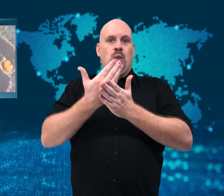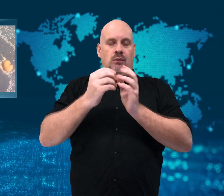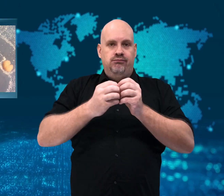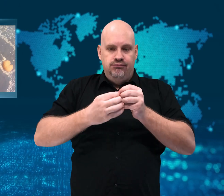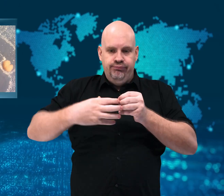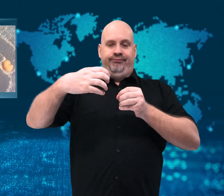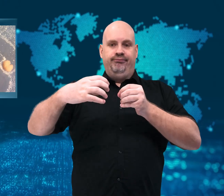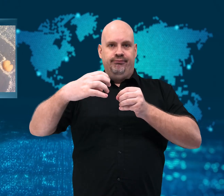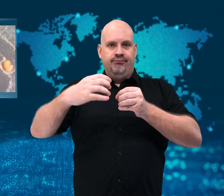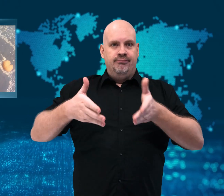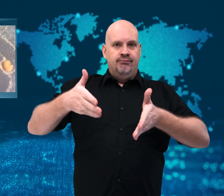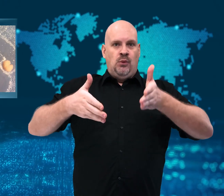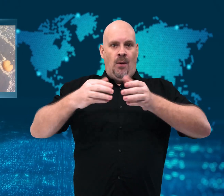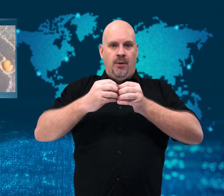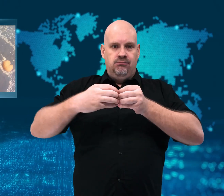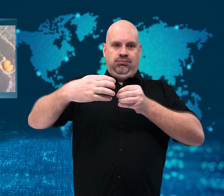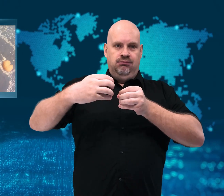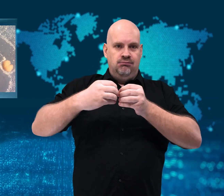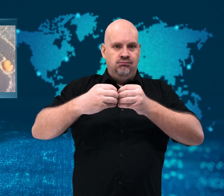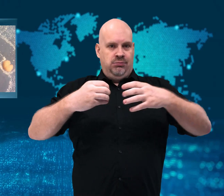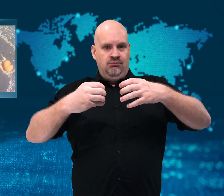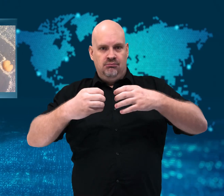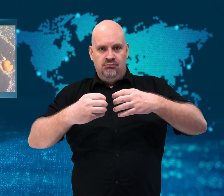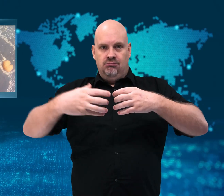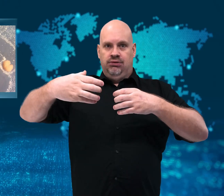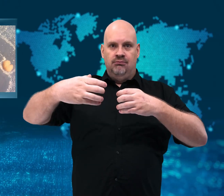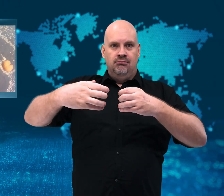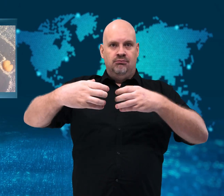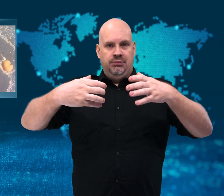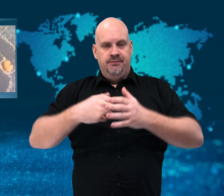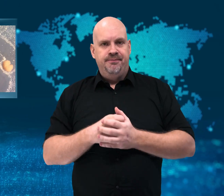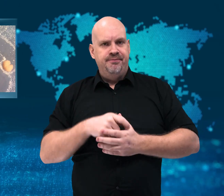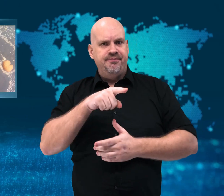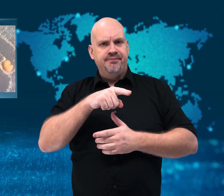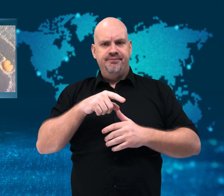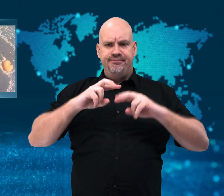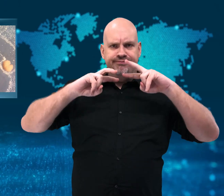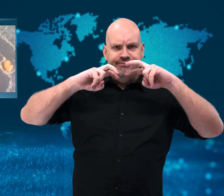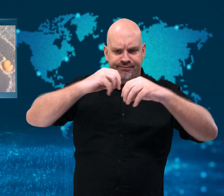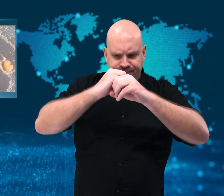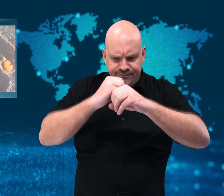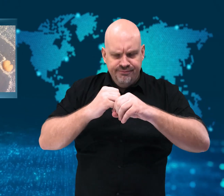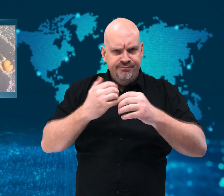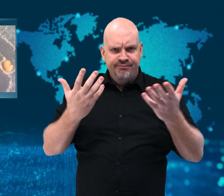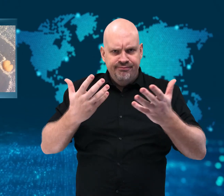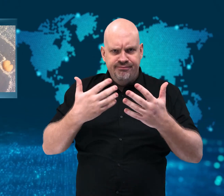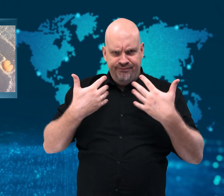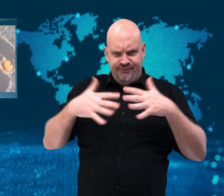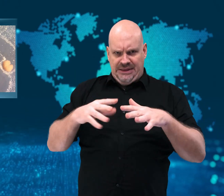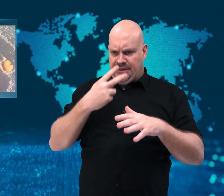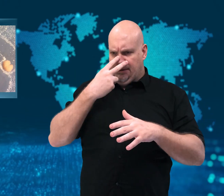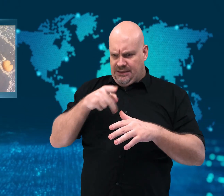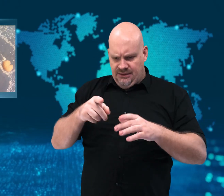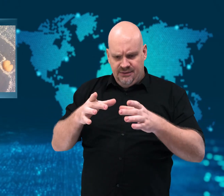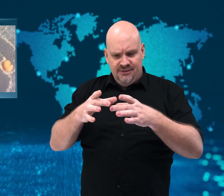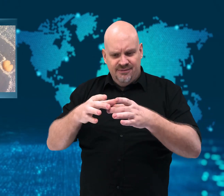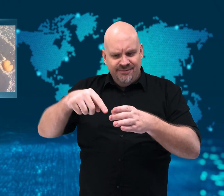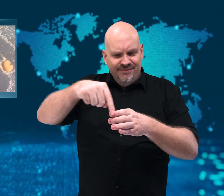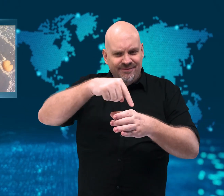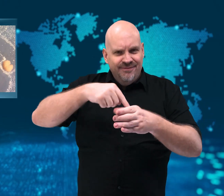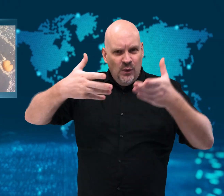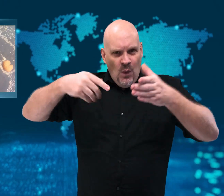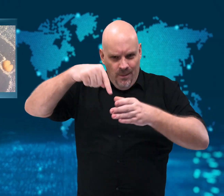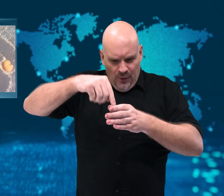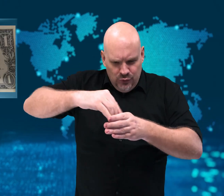The scientists realized this after seeing the little xenobots piling